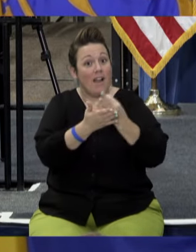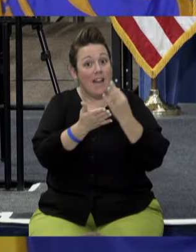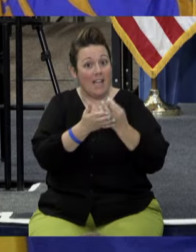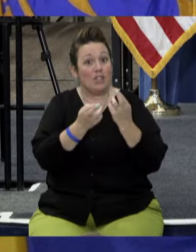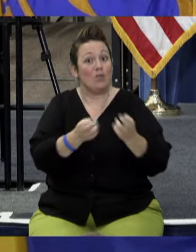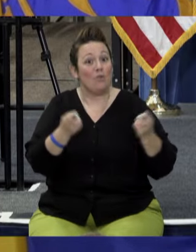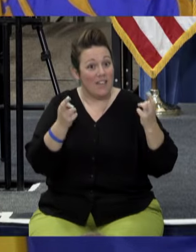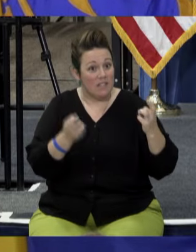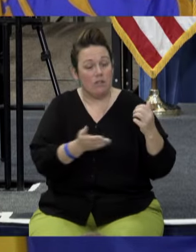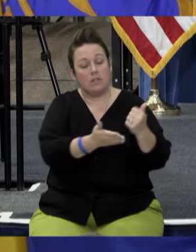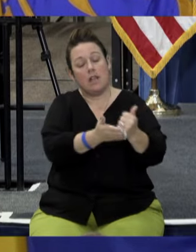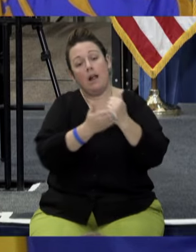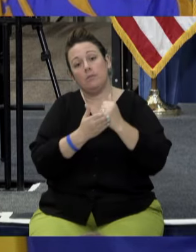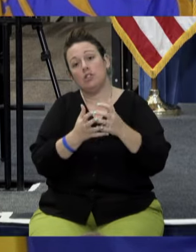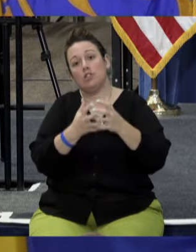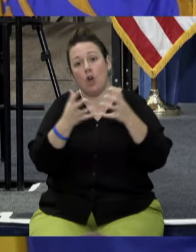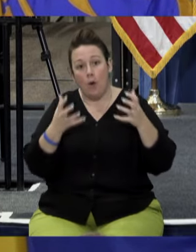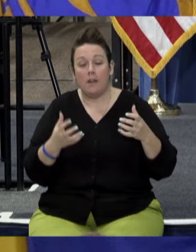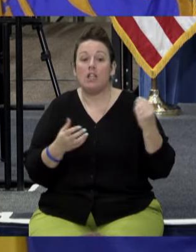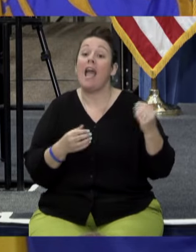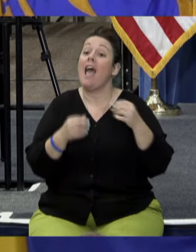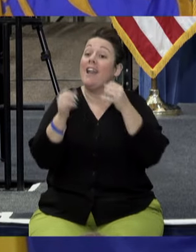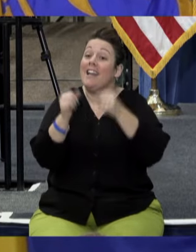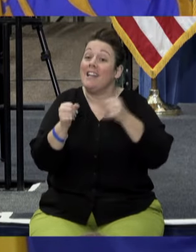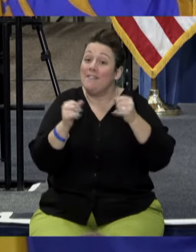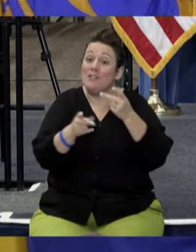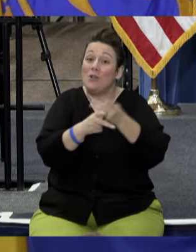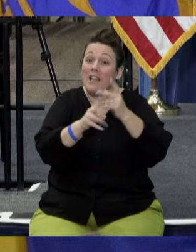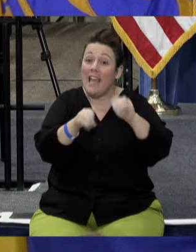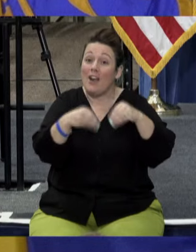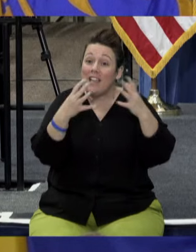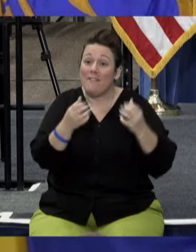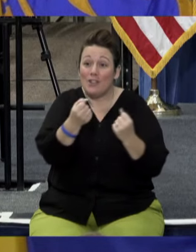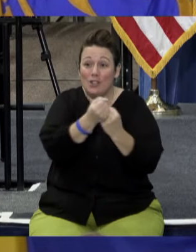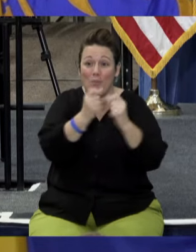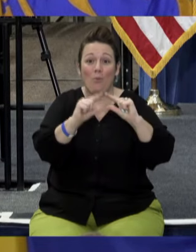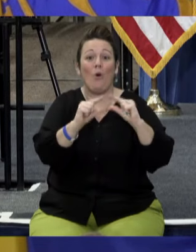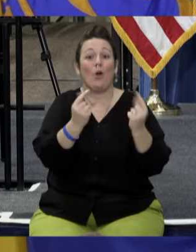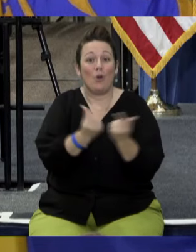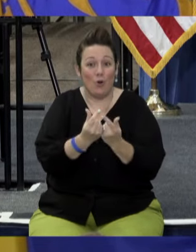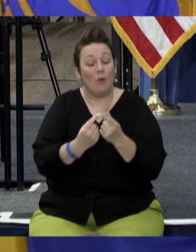their virtual caregiver support group really helped me, especially during the pandemic,